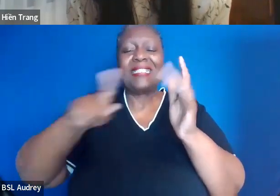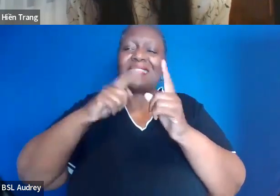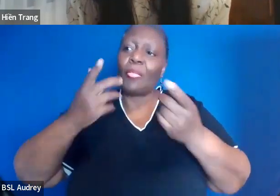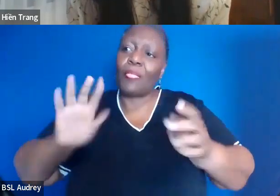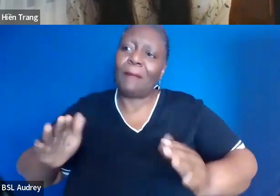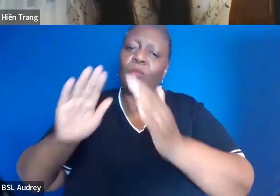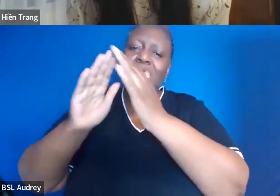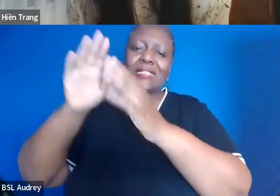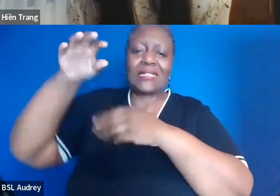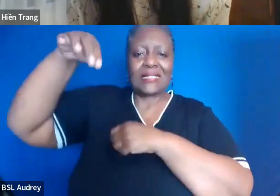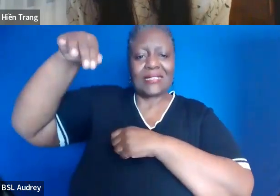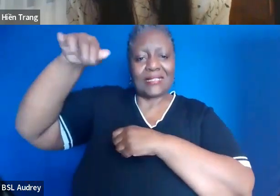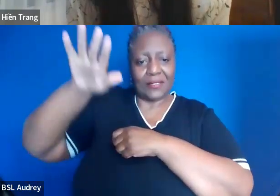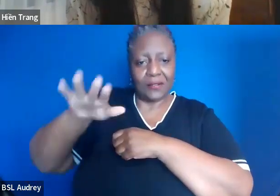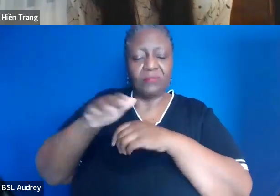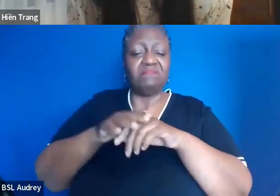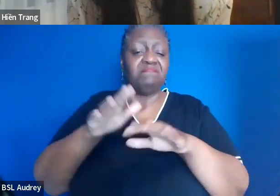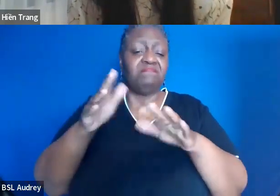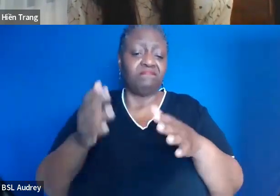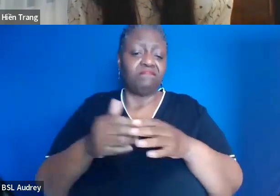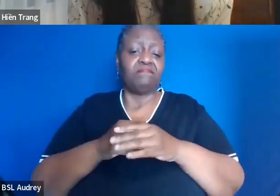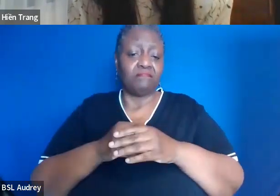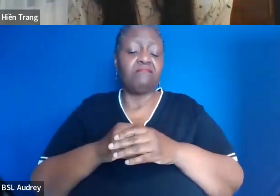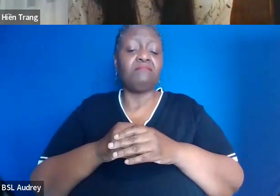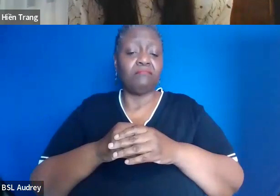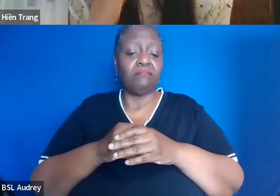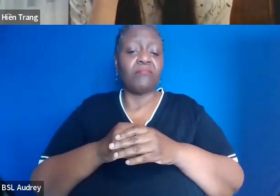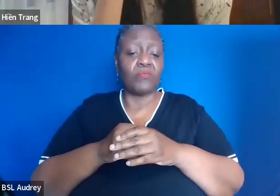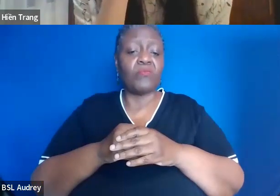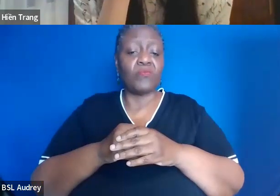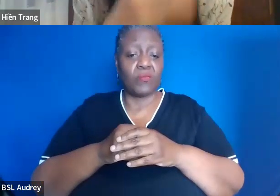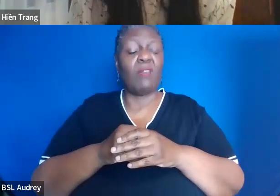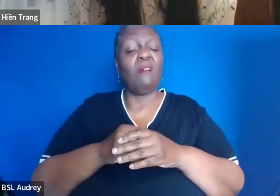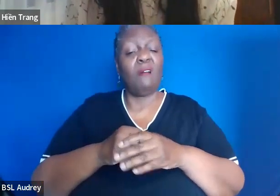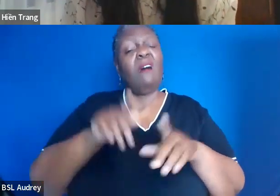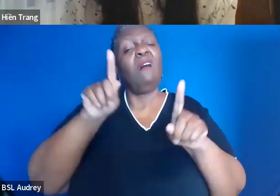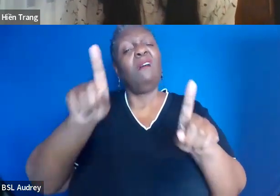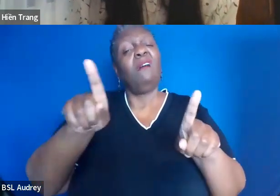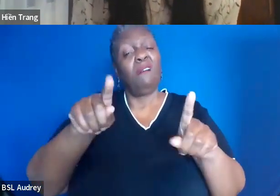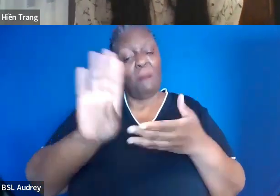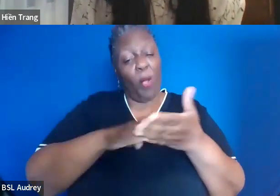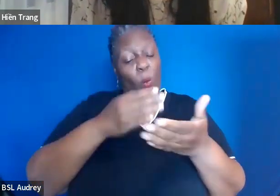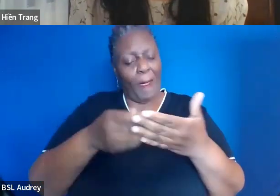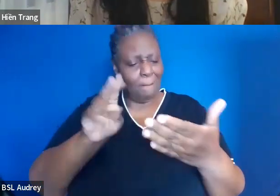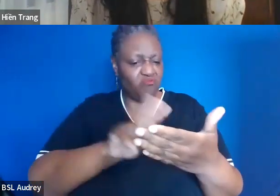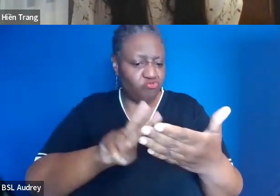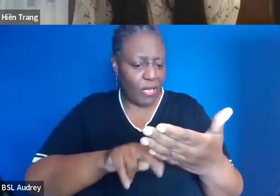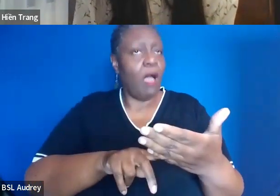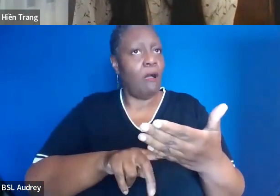and funny enough after I translated this poem I started reading more about it and learned